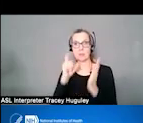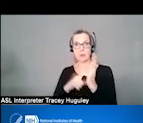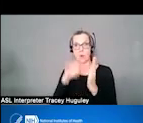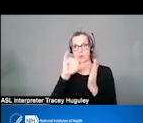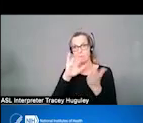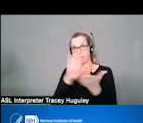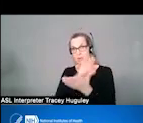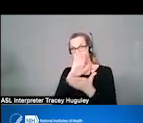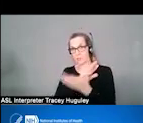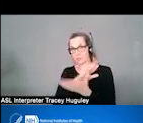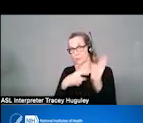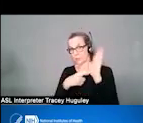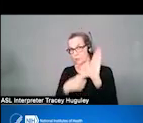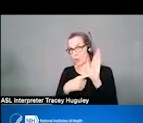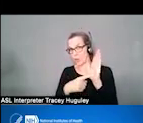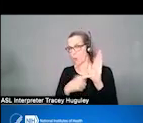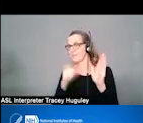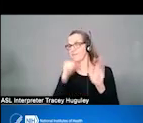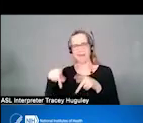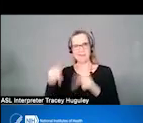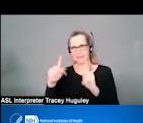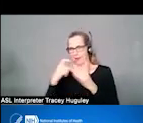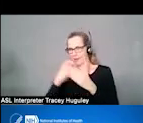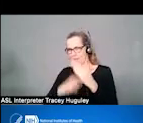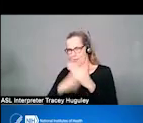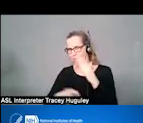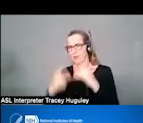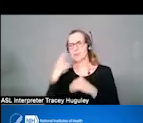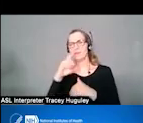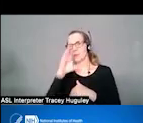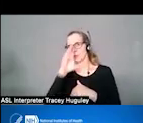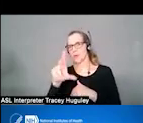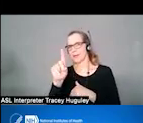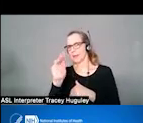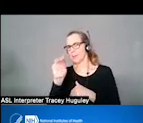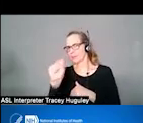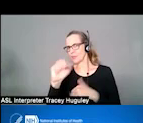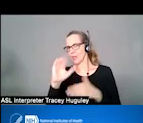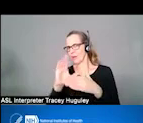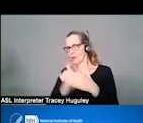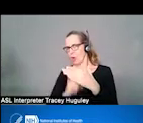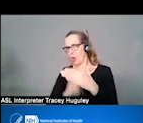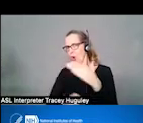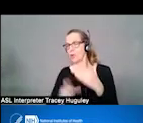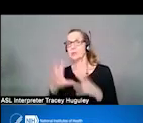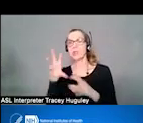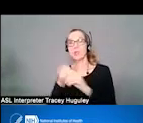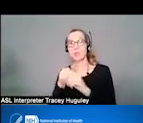that are considered unallowable for direct data management and sharing costs, and that would include infrastructure costs,